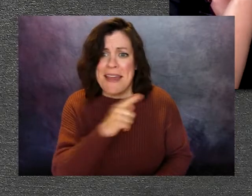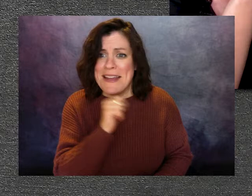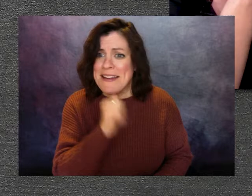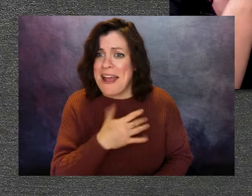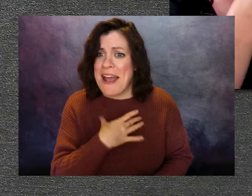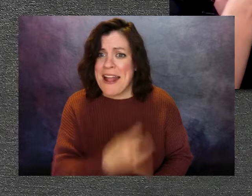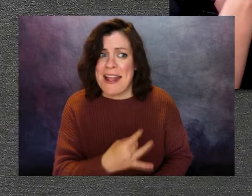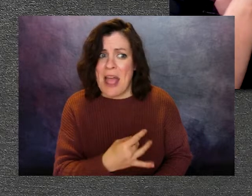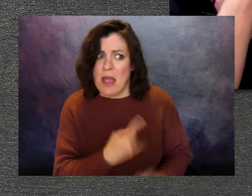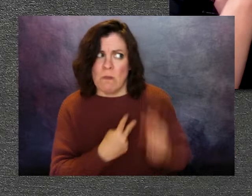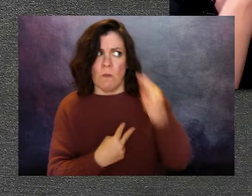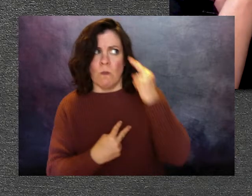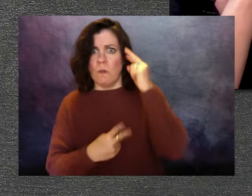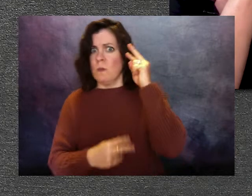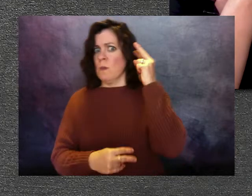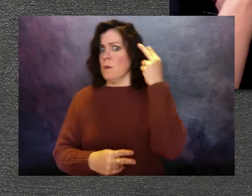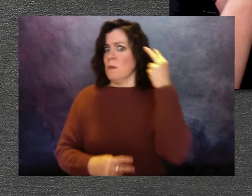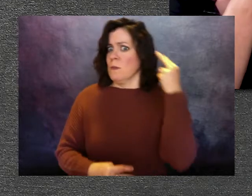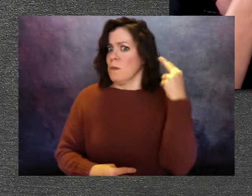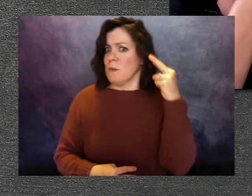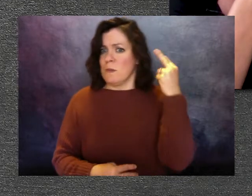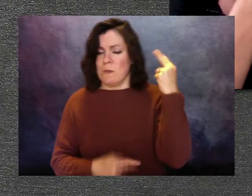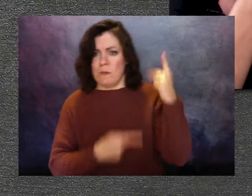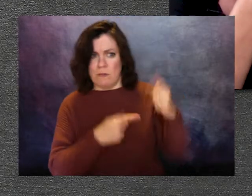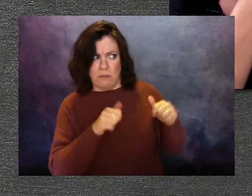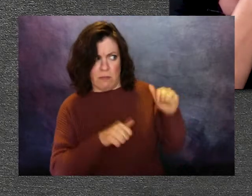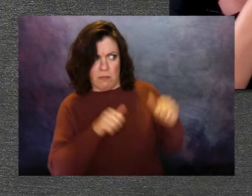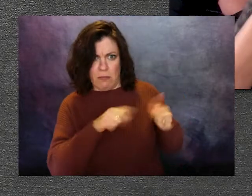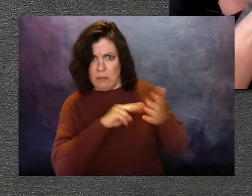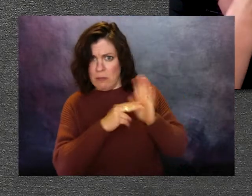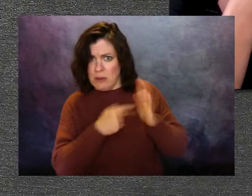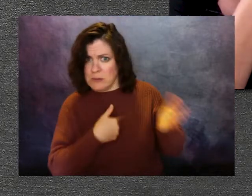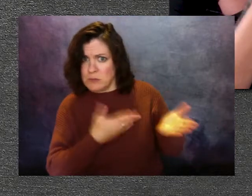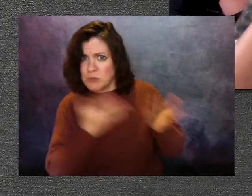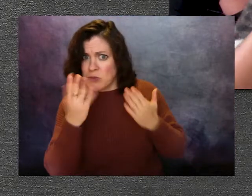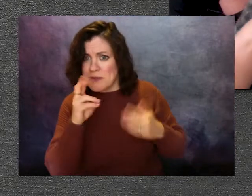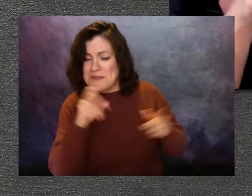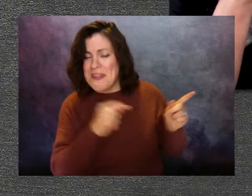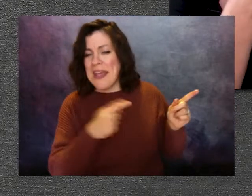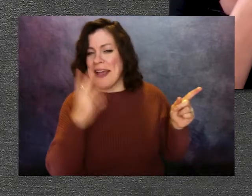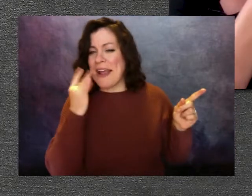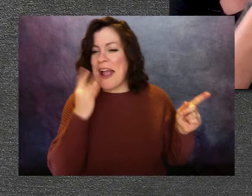She's not sure about being on TV today, either. She's not so sure about this, huh. She's a little bit nervous.